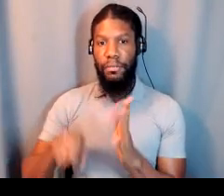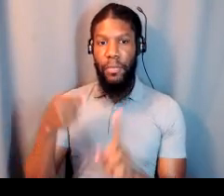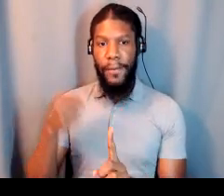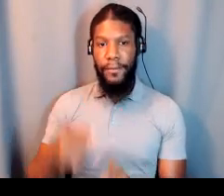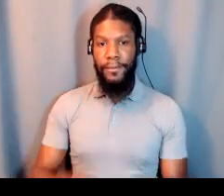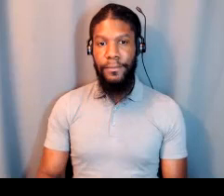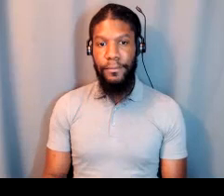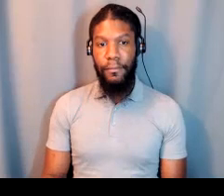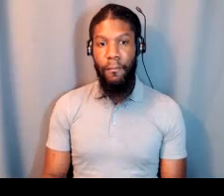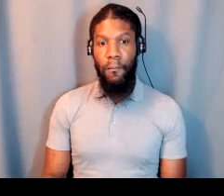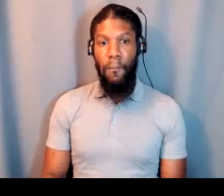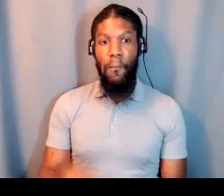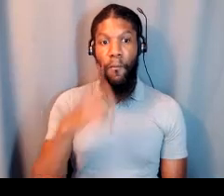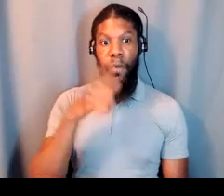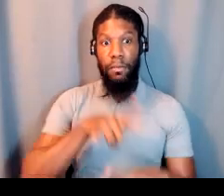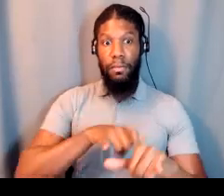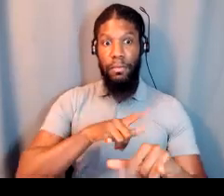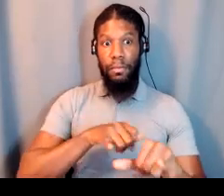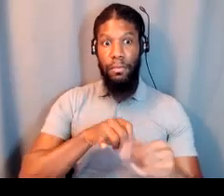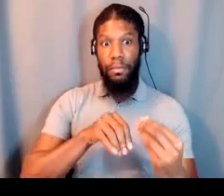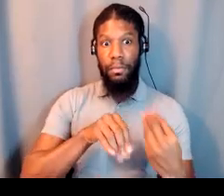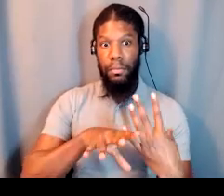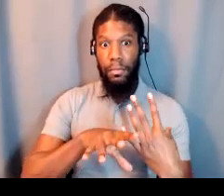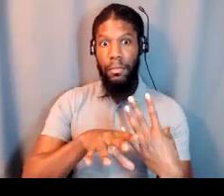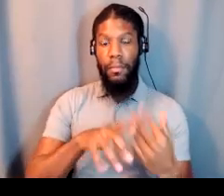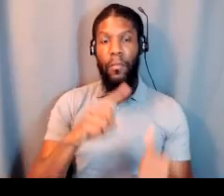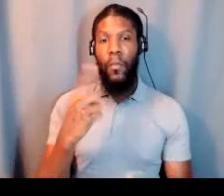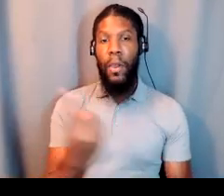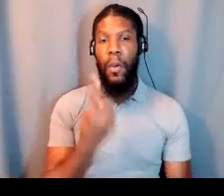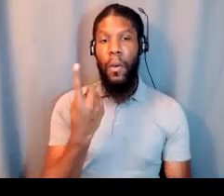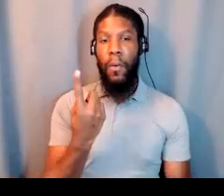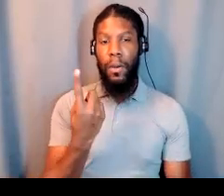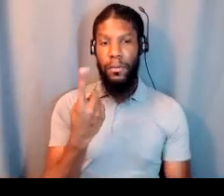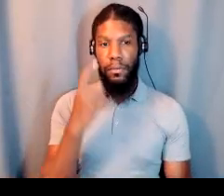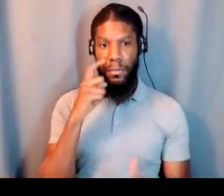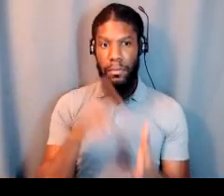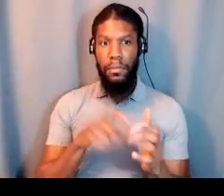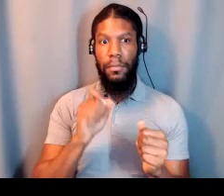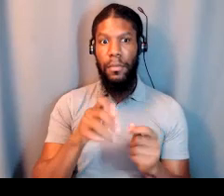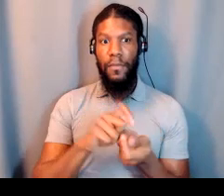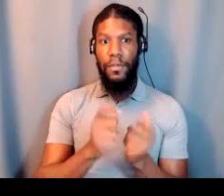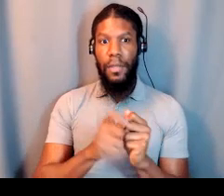if a writer double checked a source or instructions if we see visible changes in the next draft, which is not always guaranteed.